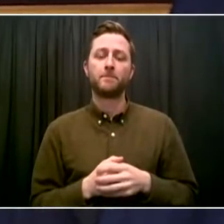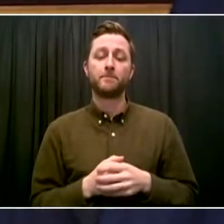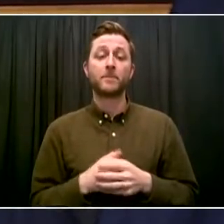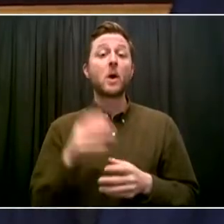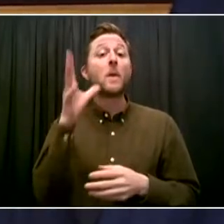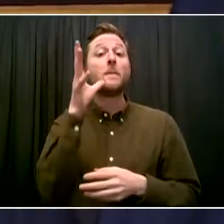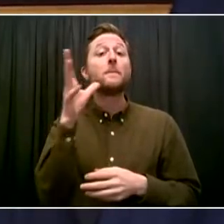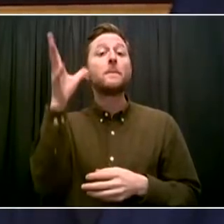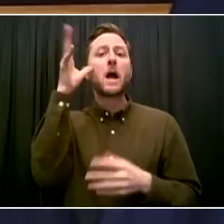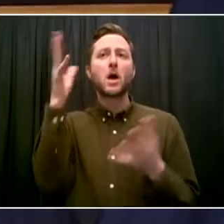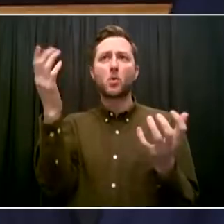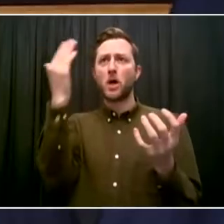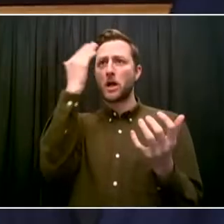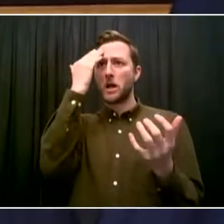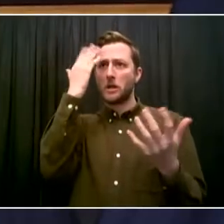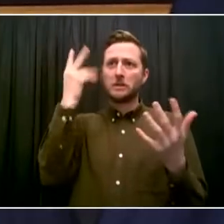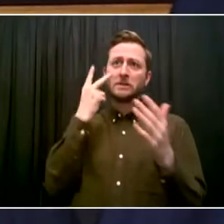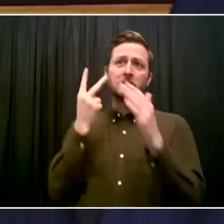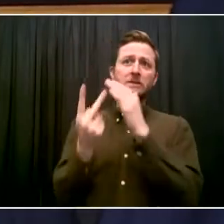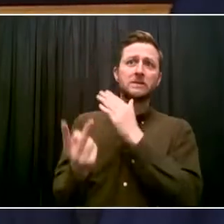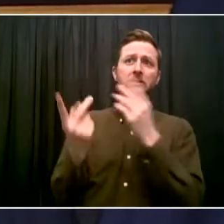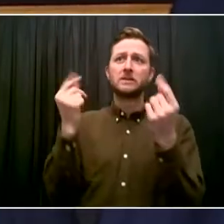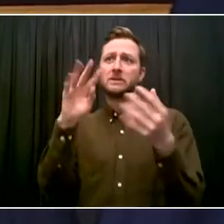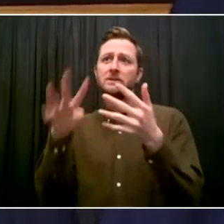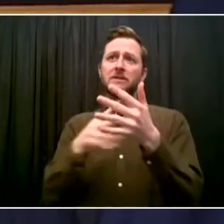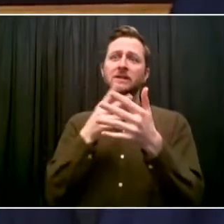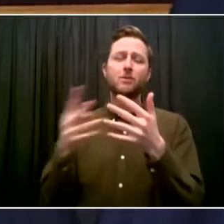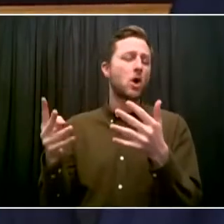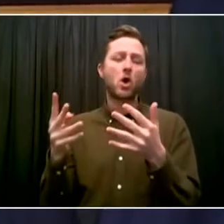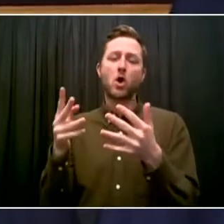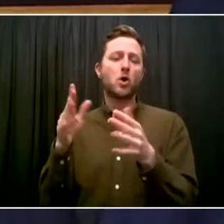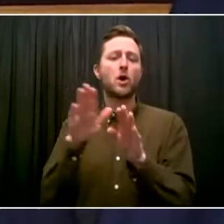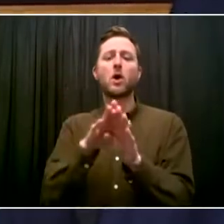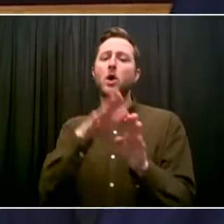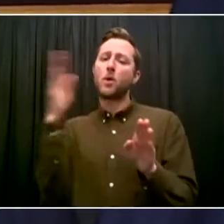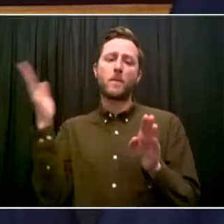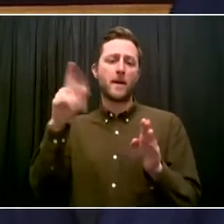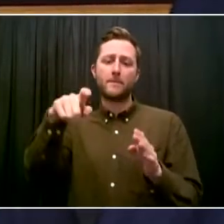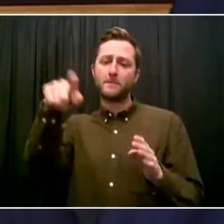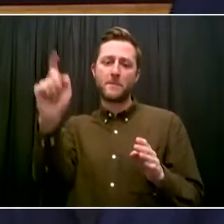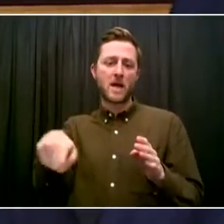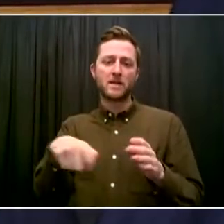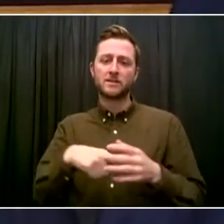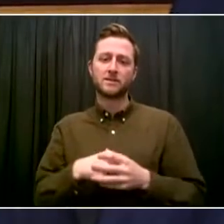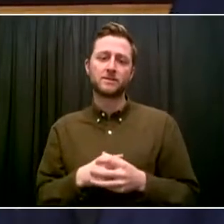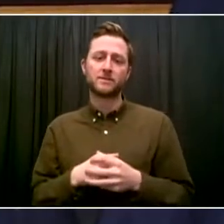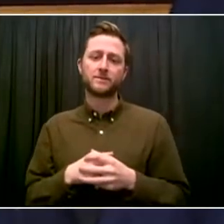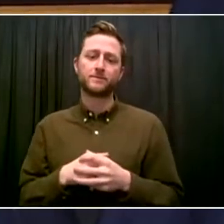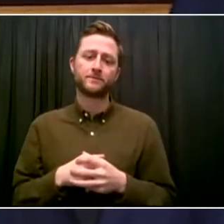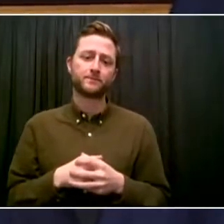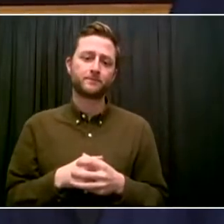THAT WE HAVE VIEWED PREVIOUSLY. WE WERE VERY CLEAR OUR SCHOOLS